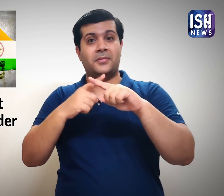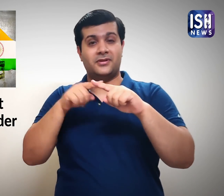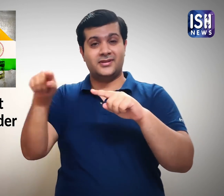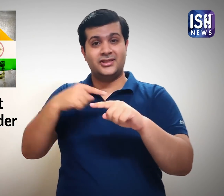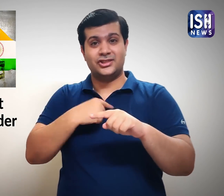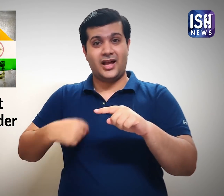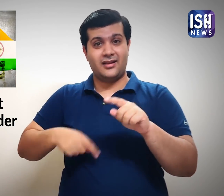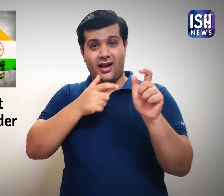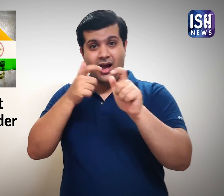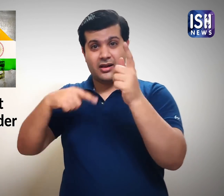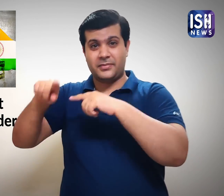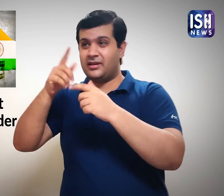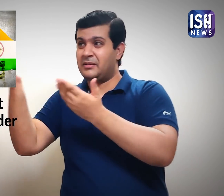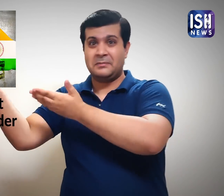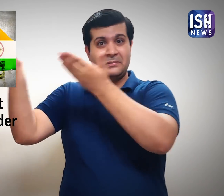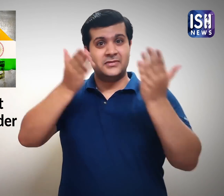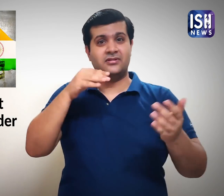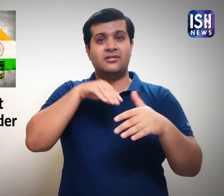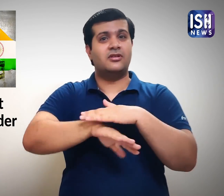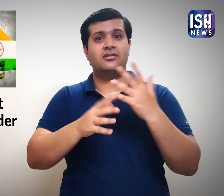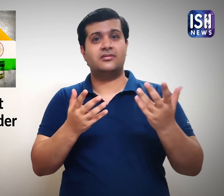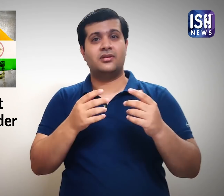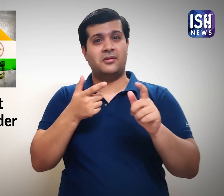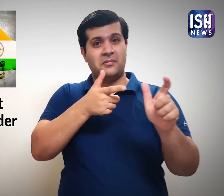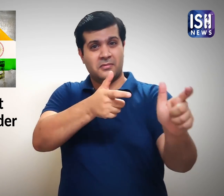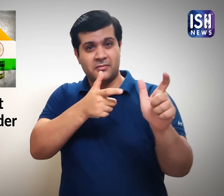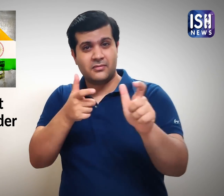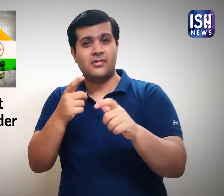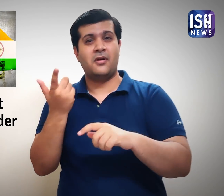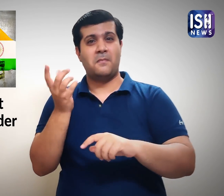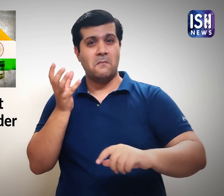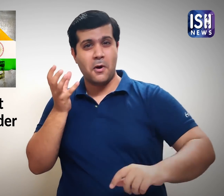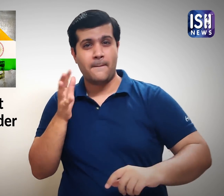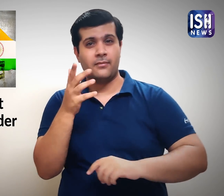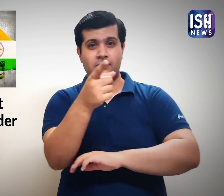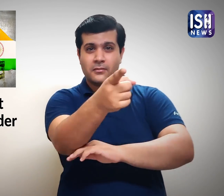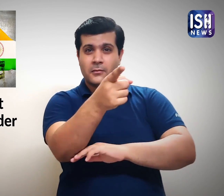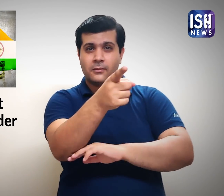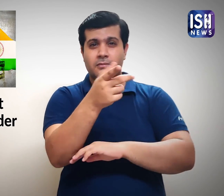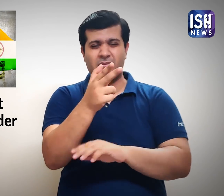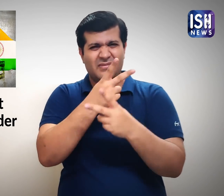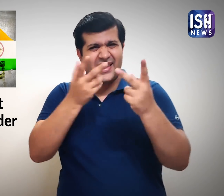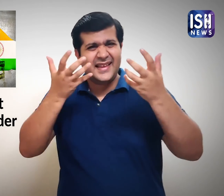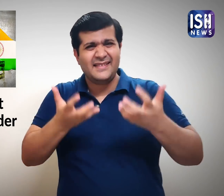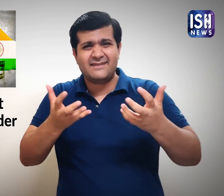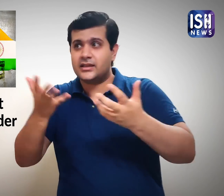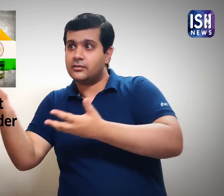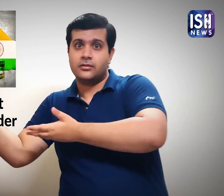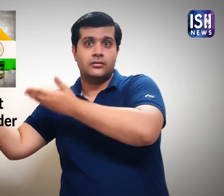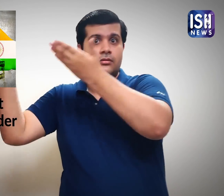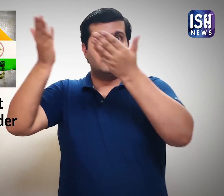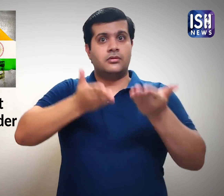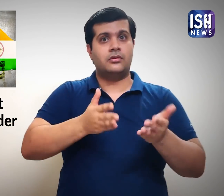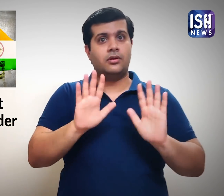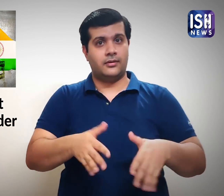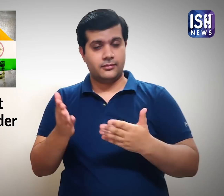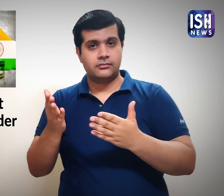and they posted all their heavy military equipment in the area.